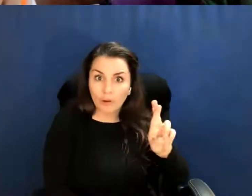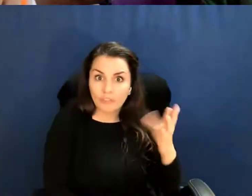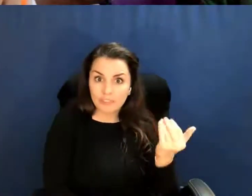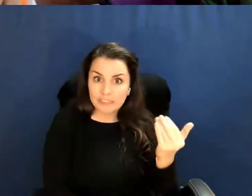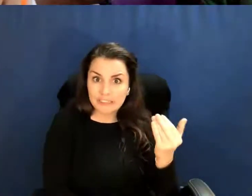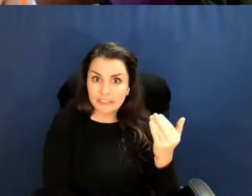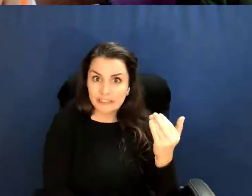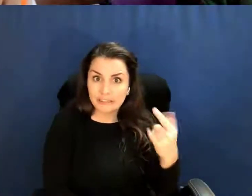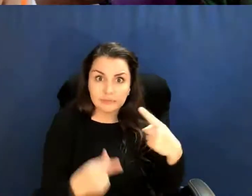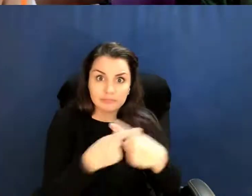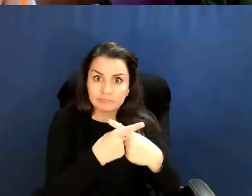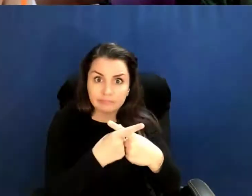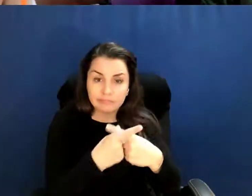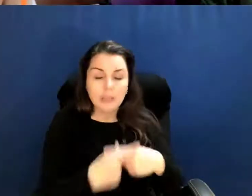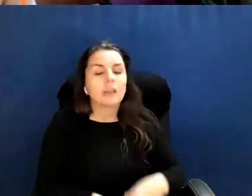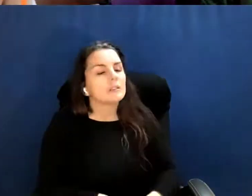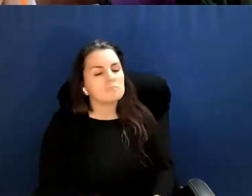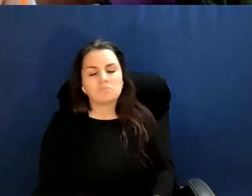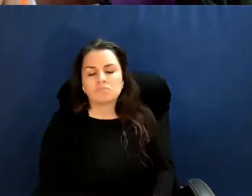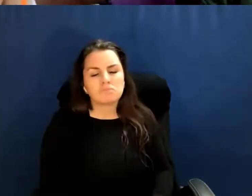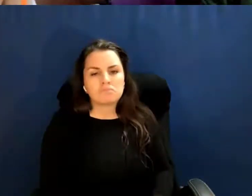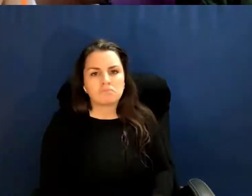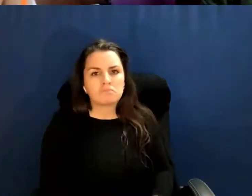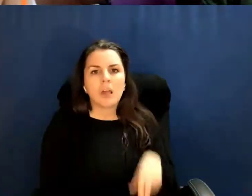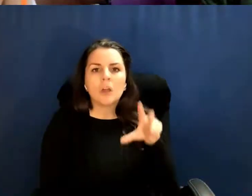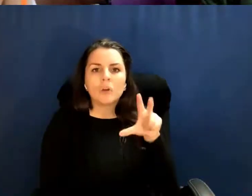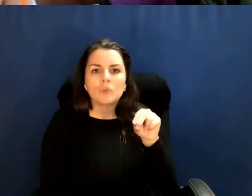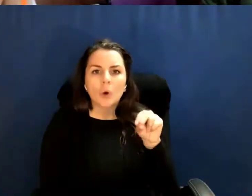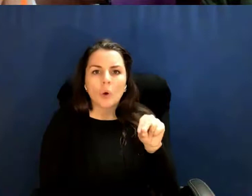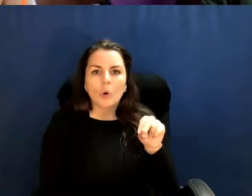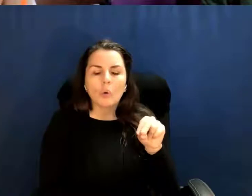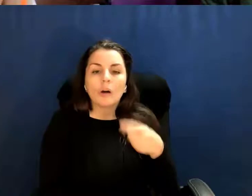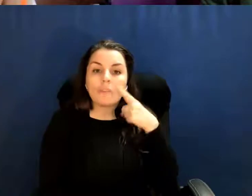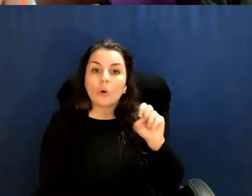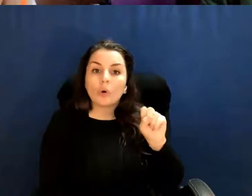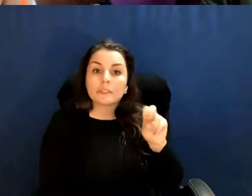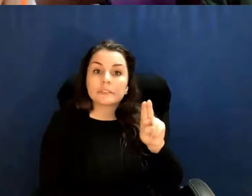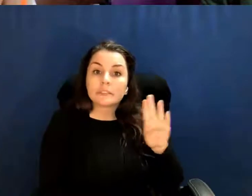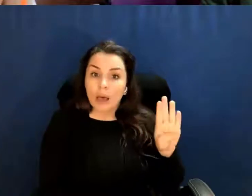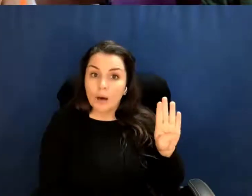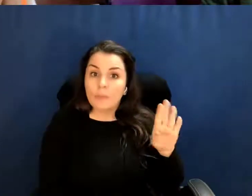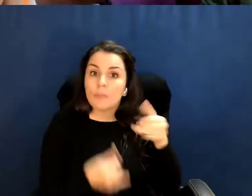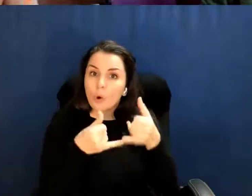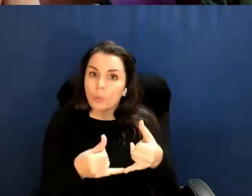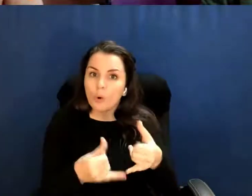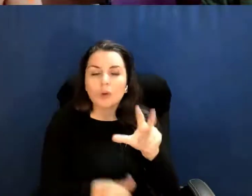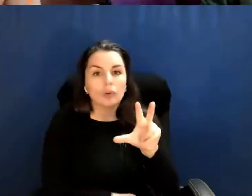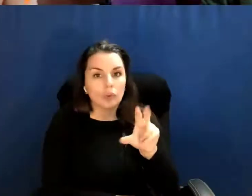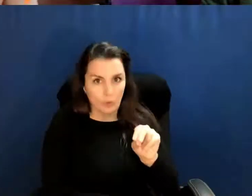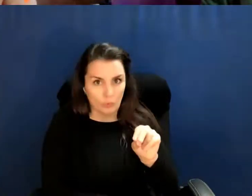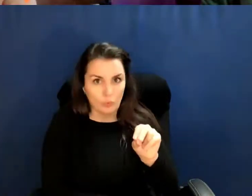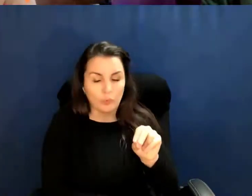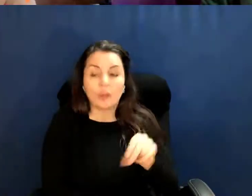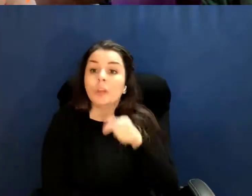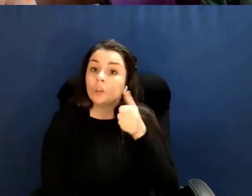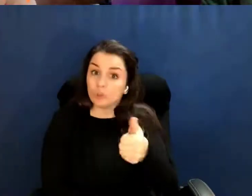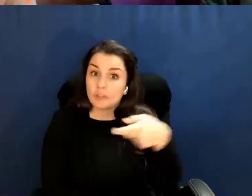Lisa Chadwick: Not as a PI on a sub-award. So, if you were a PI on a sub-award,